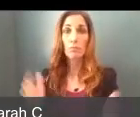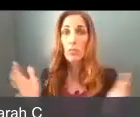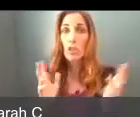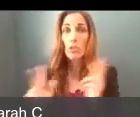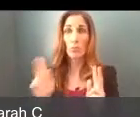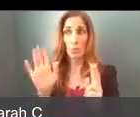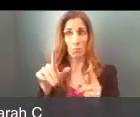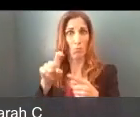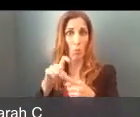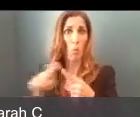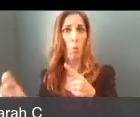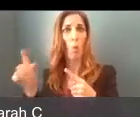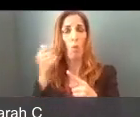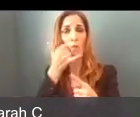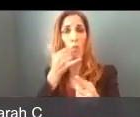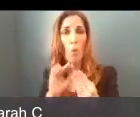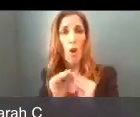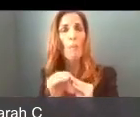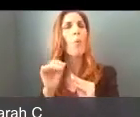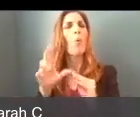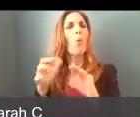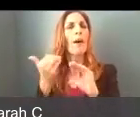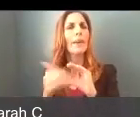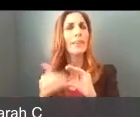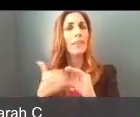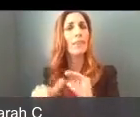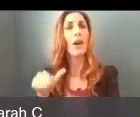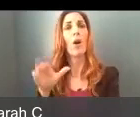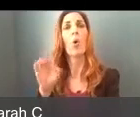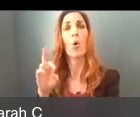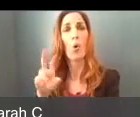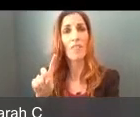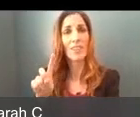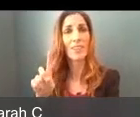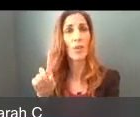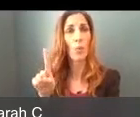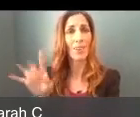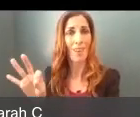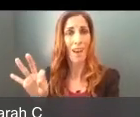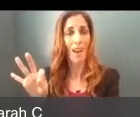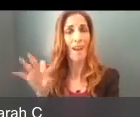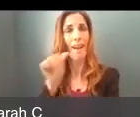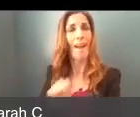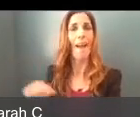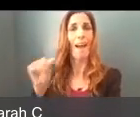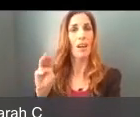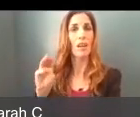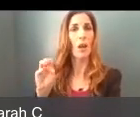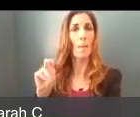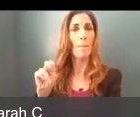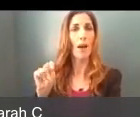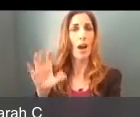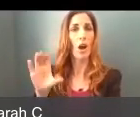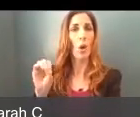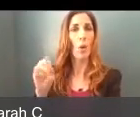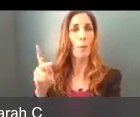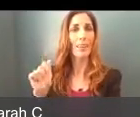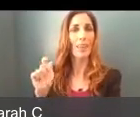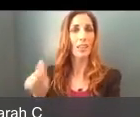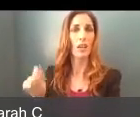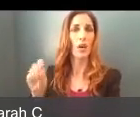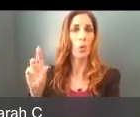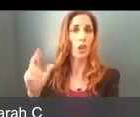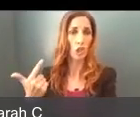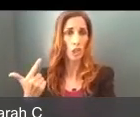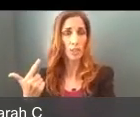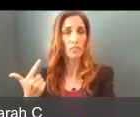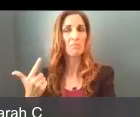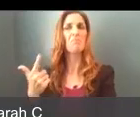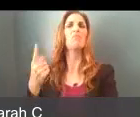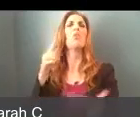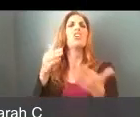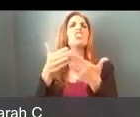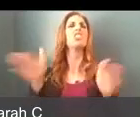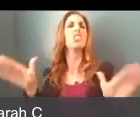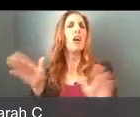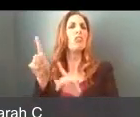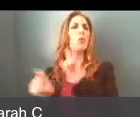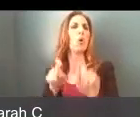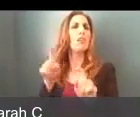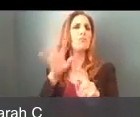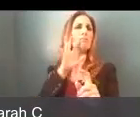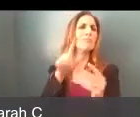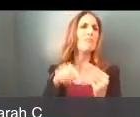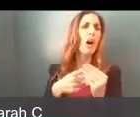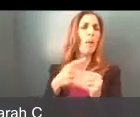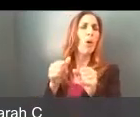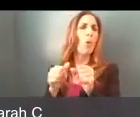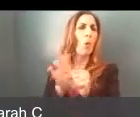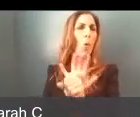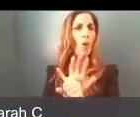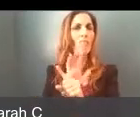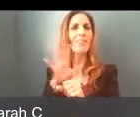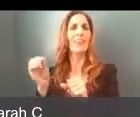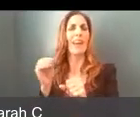or email COVID-19@montcopa.org with general questions about COVID-19 and the COVID-19 vaccine.